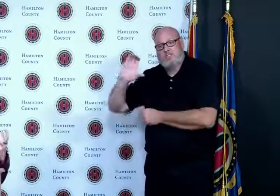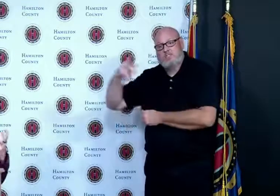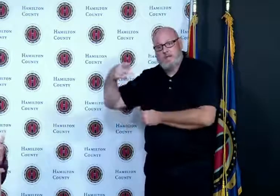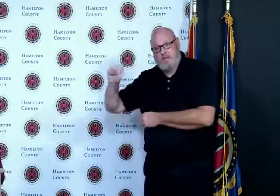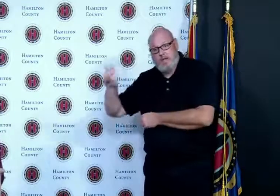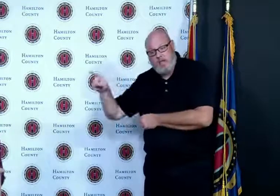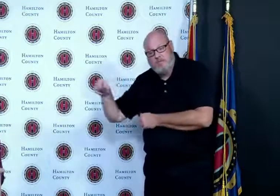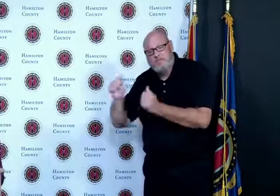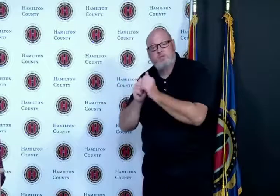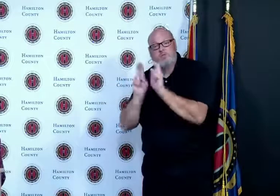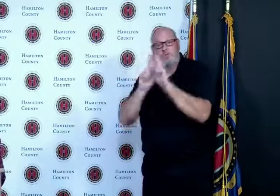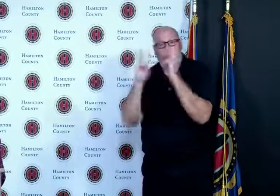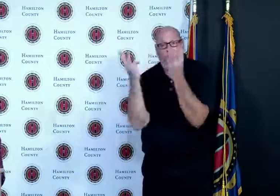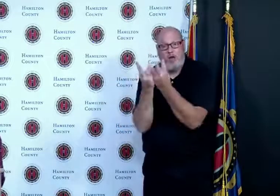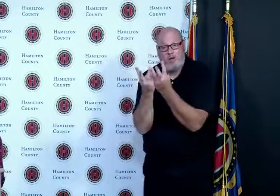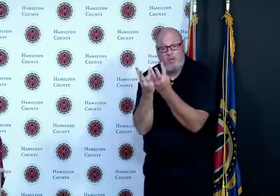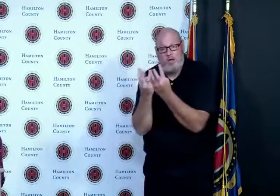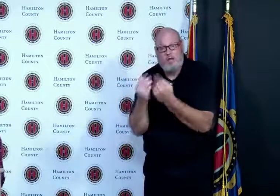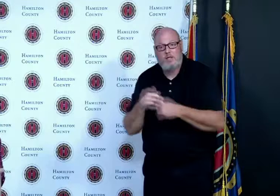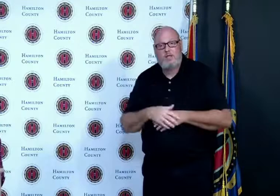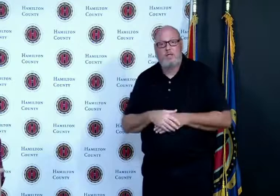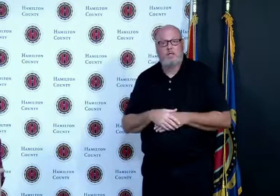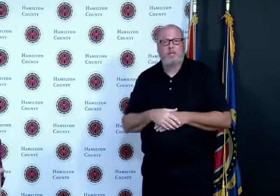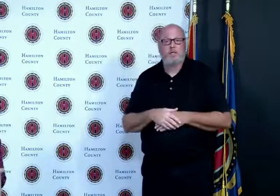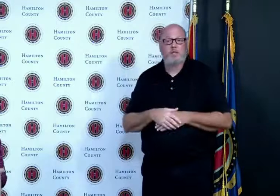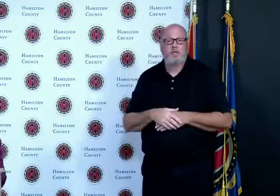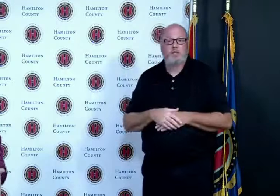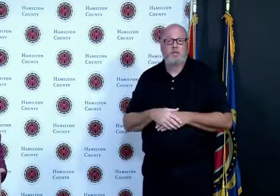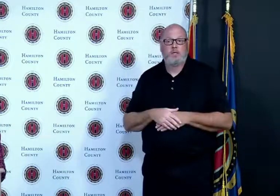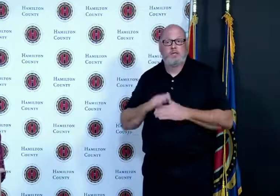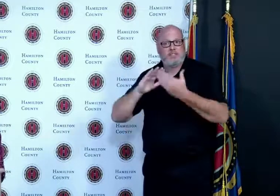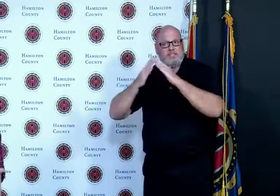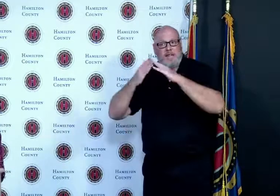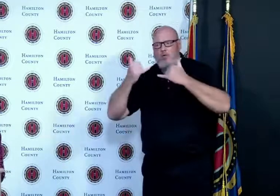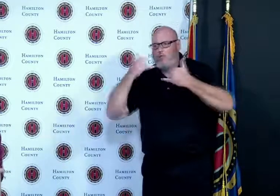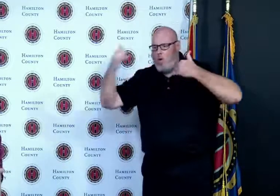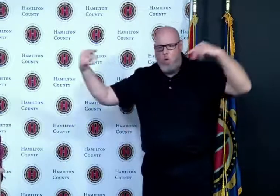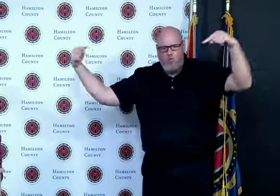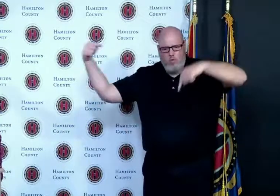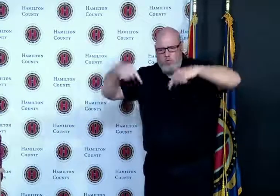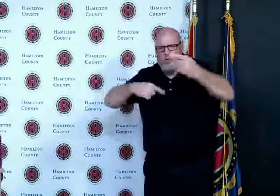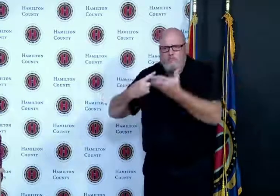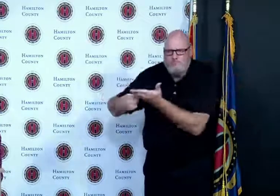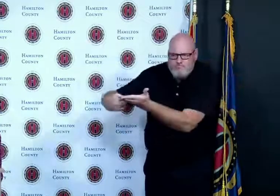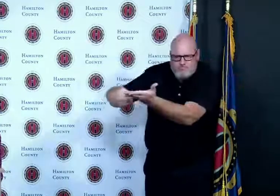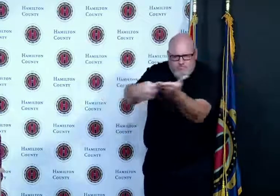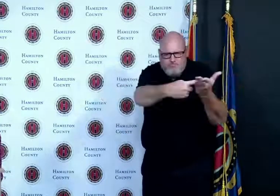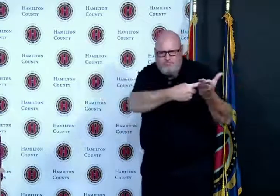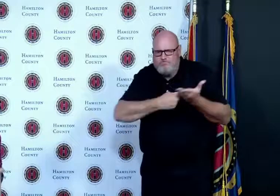is on this call so that we are making sure that as we need to get the vaccine out into the community